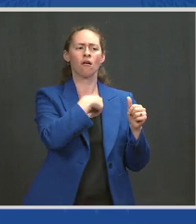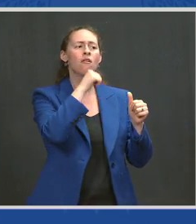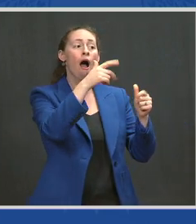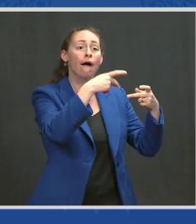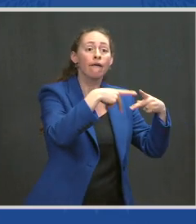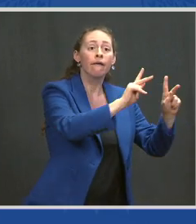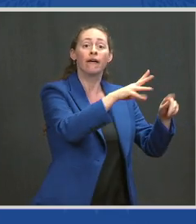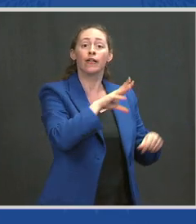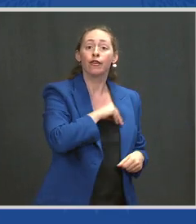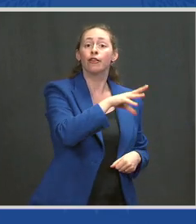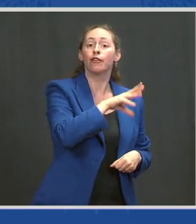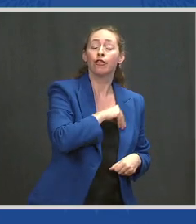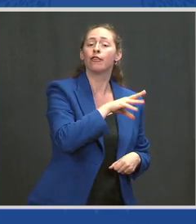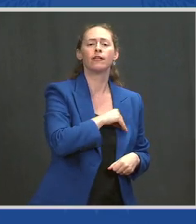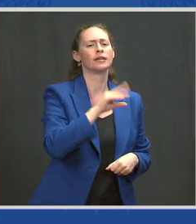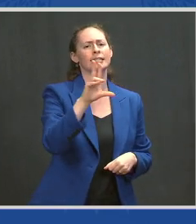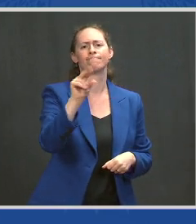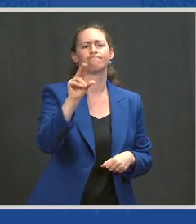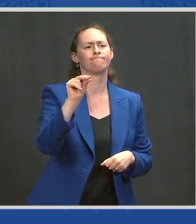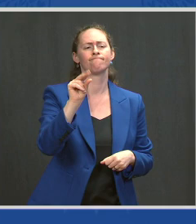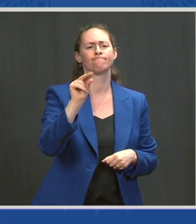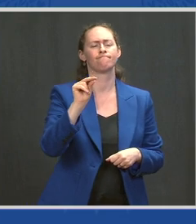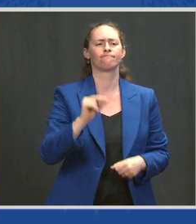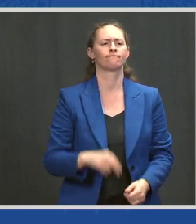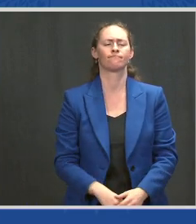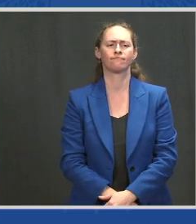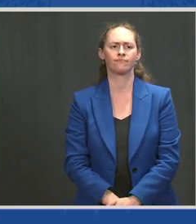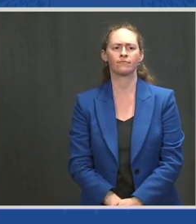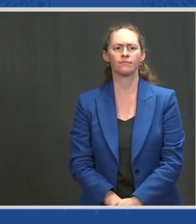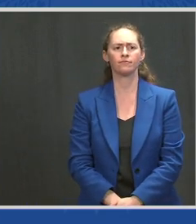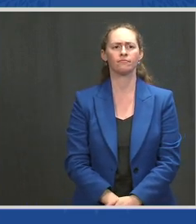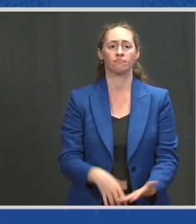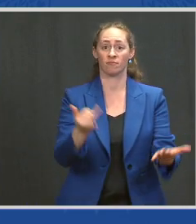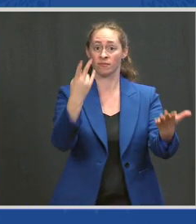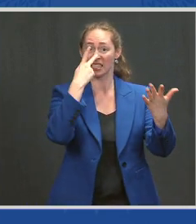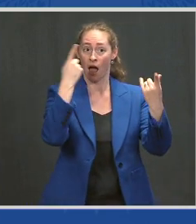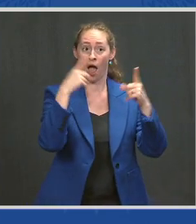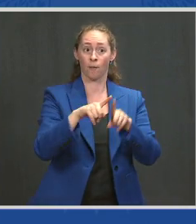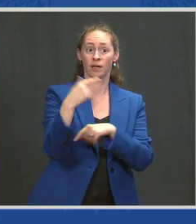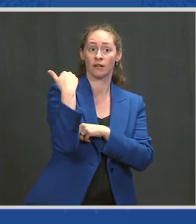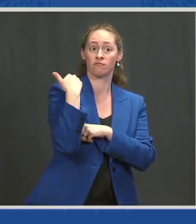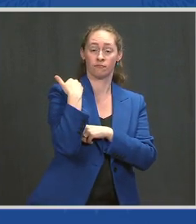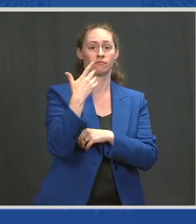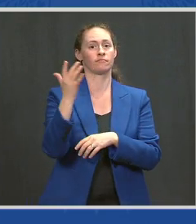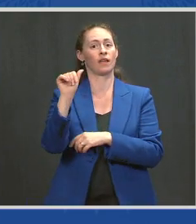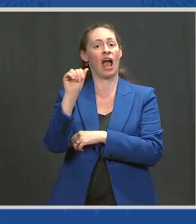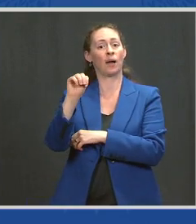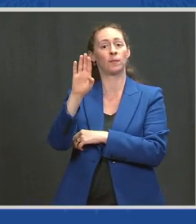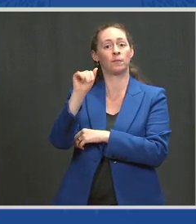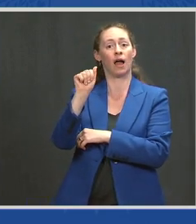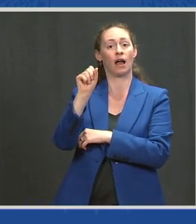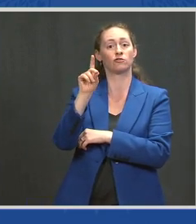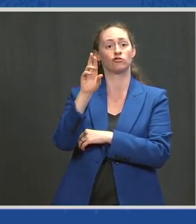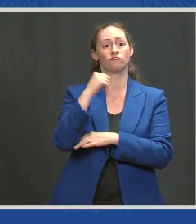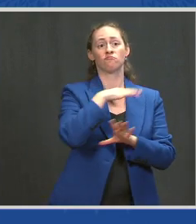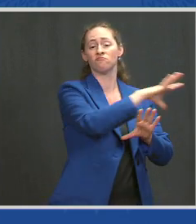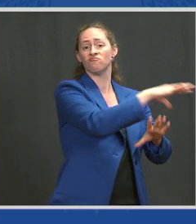The end result was we ended up withdrawing -- they went withdrawing ambassadors, and we closed down some of their facilities